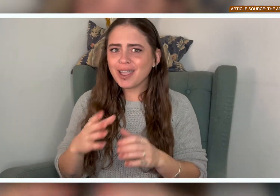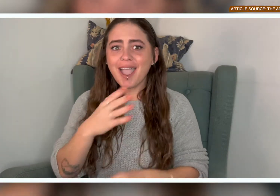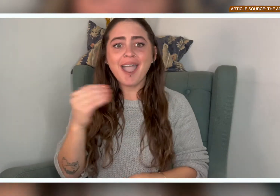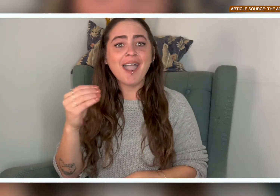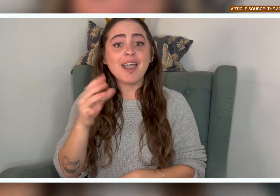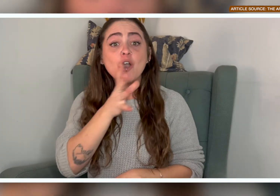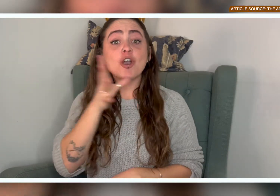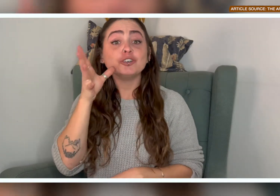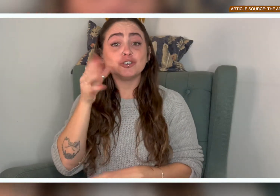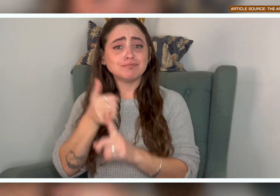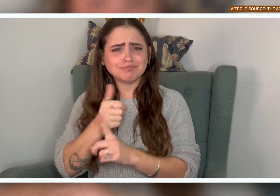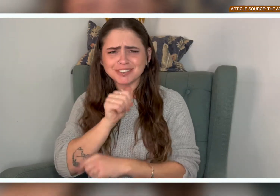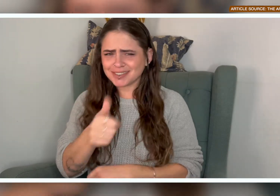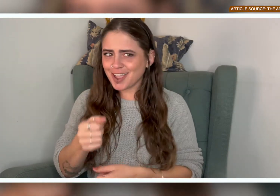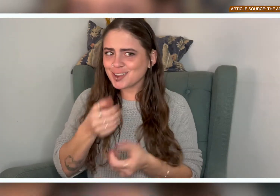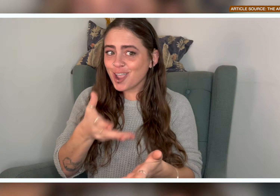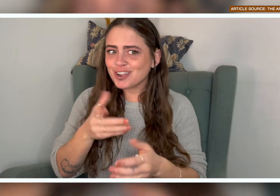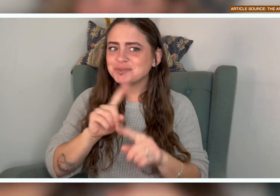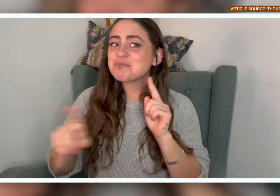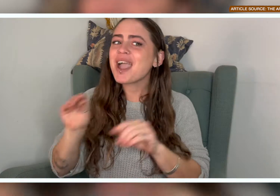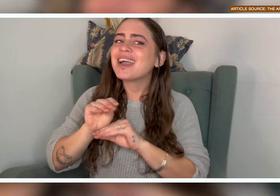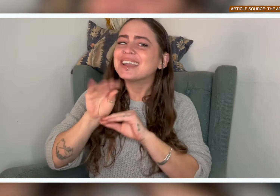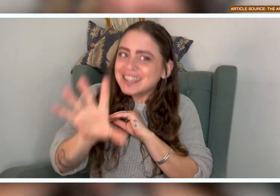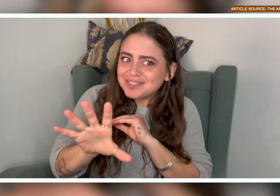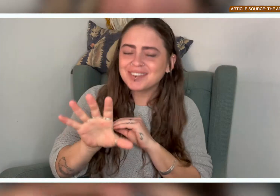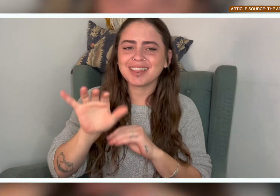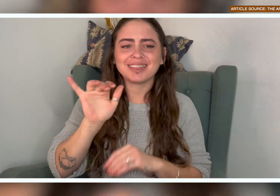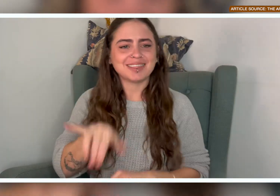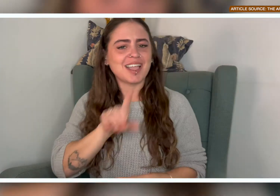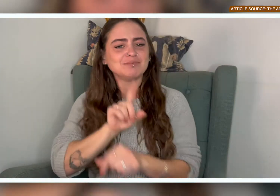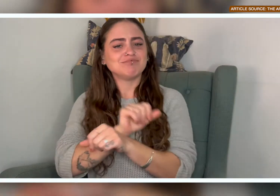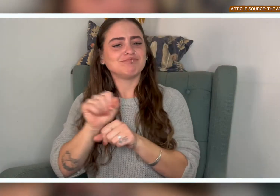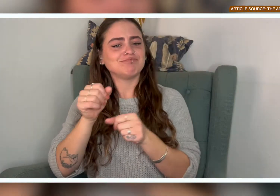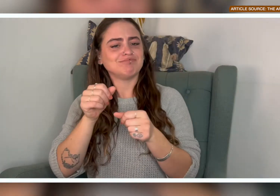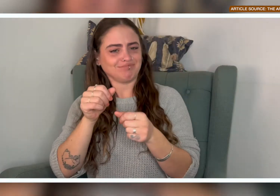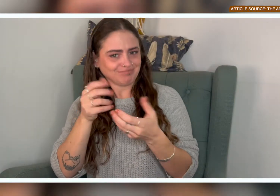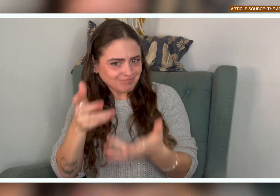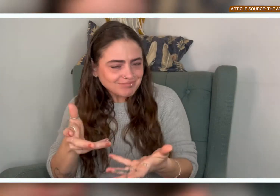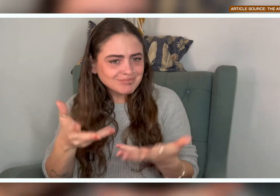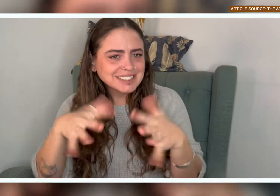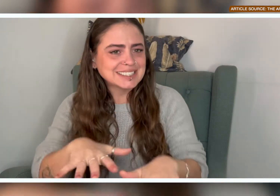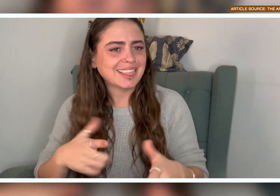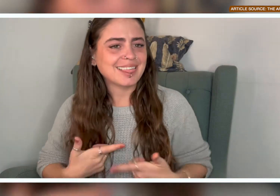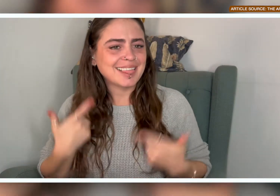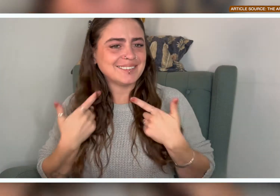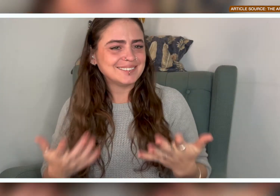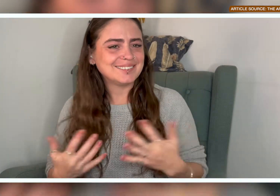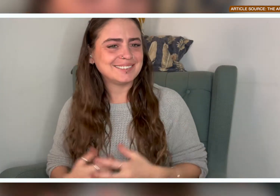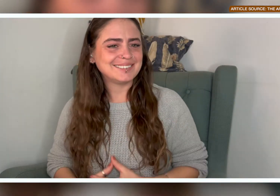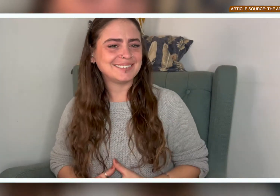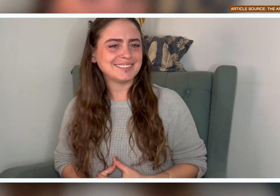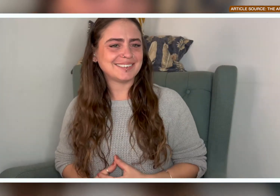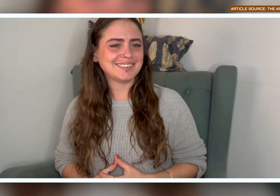and that agriculture is not a cause, but the effect, of settled life.”